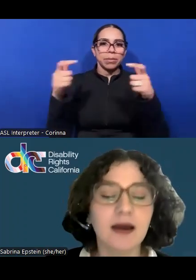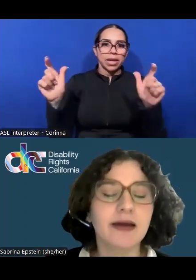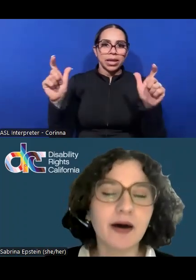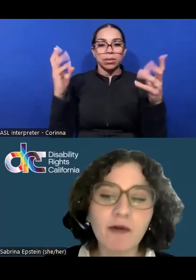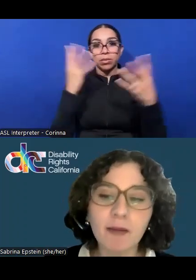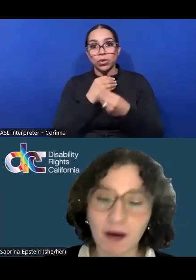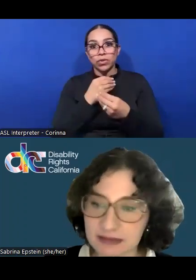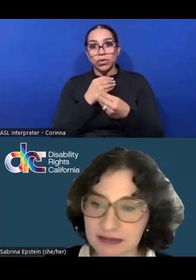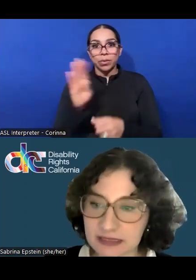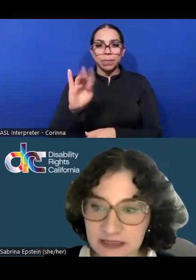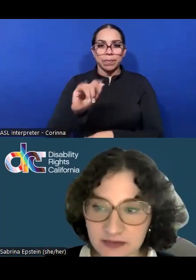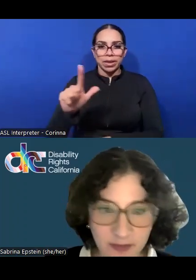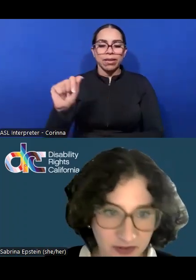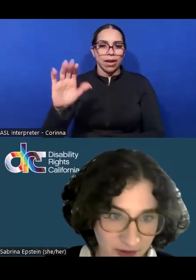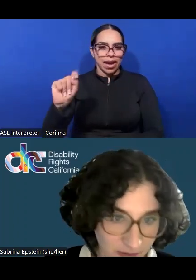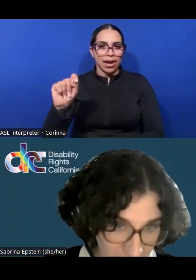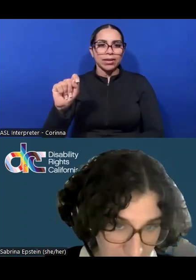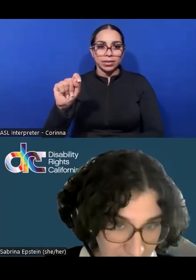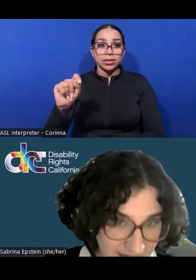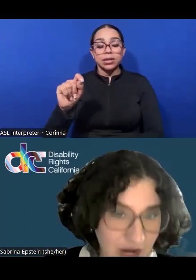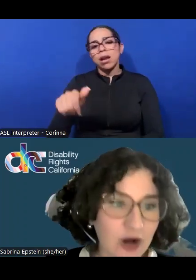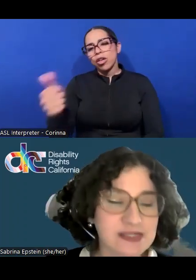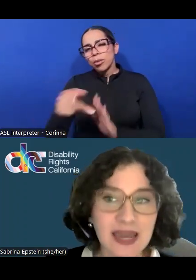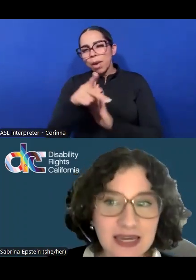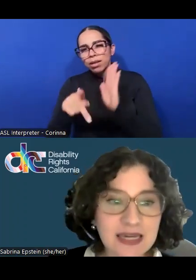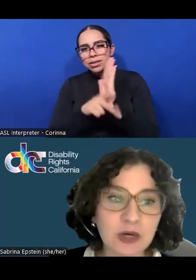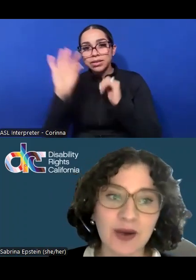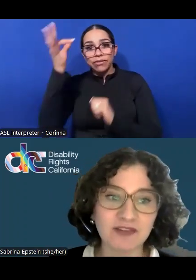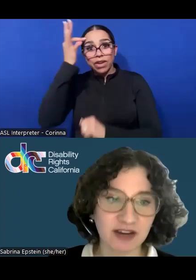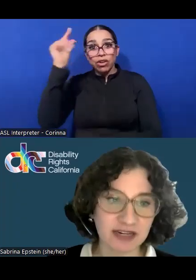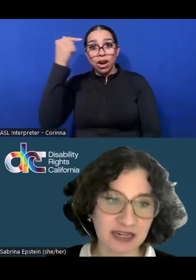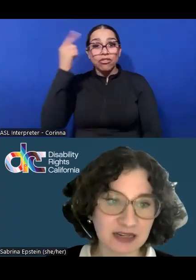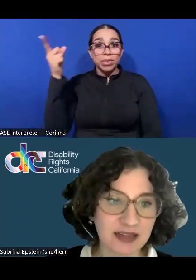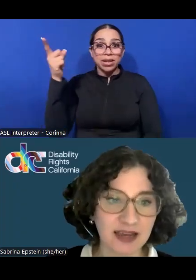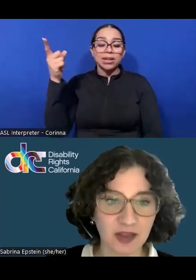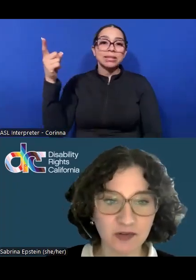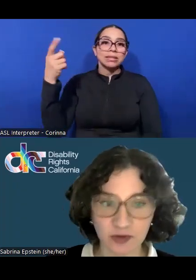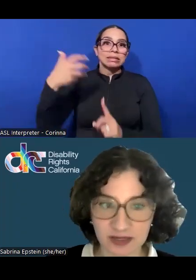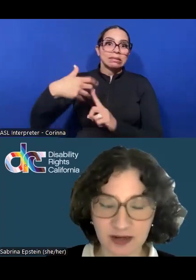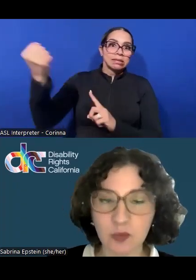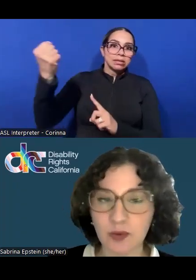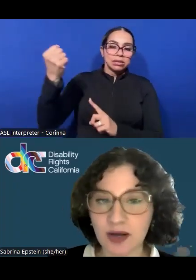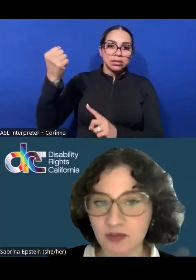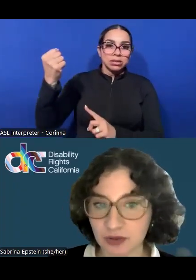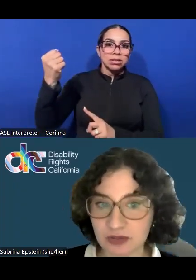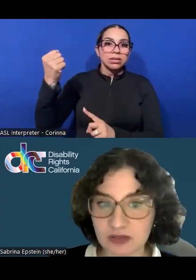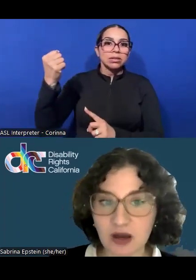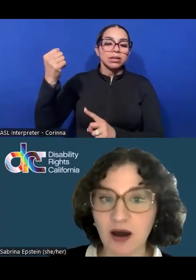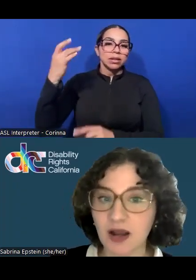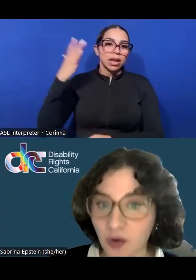and other policies from the federal government are taking away funding that California would have used on health